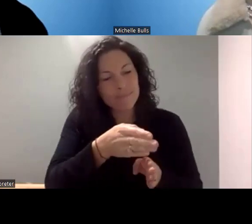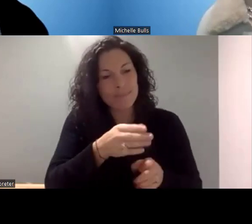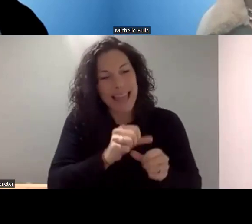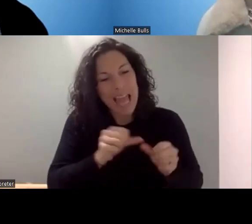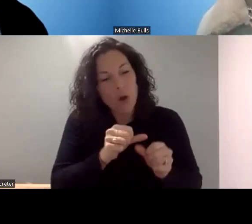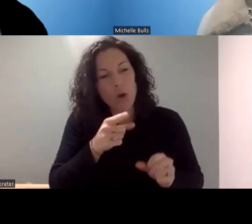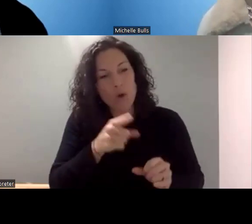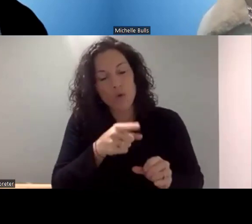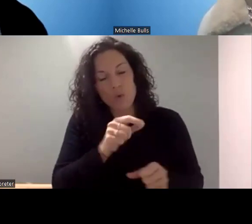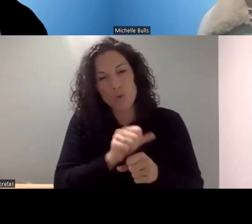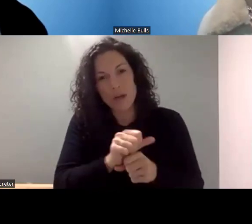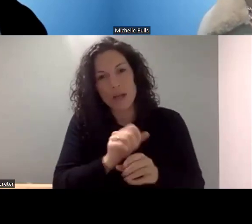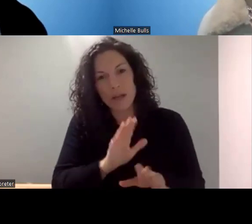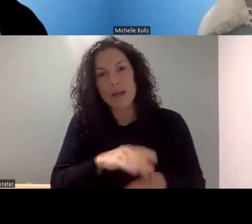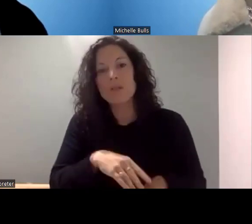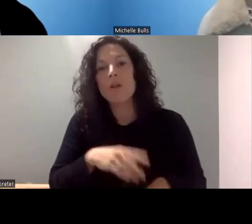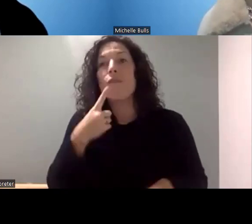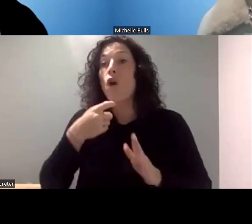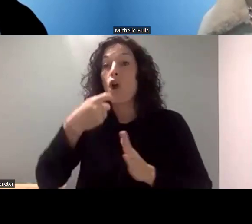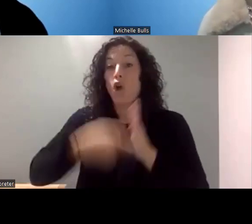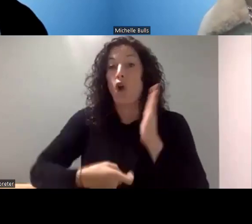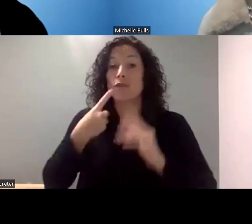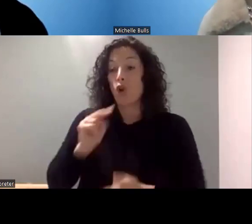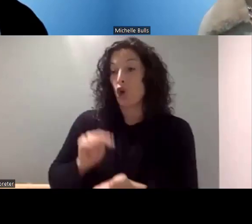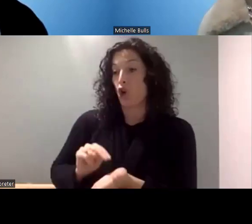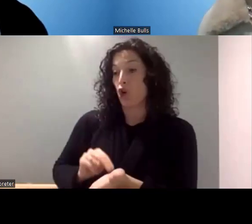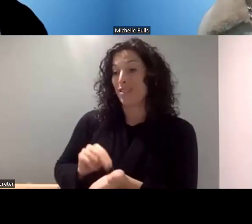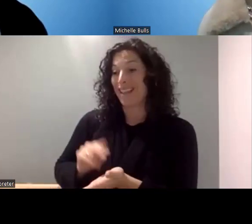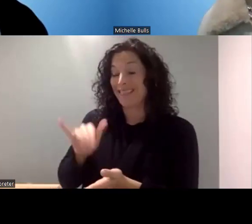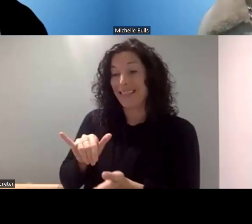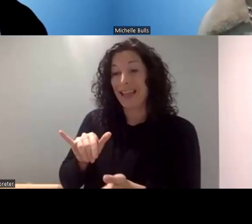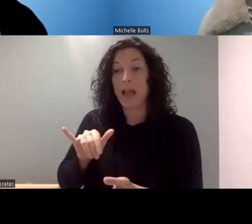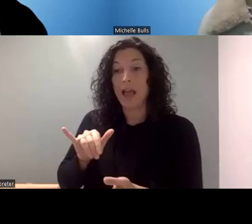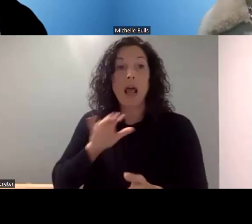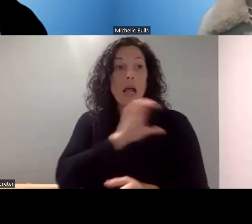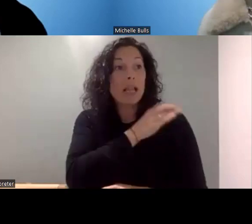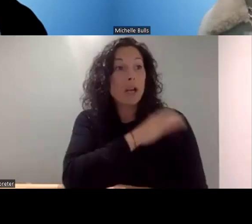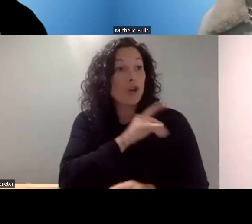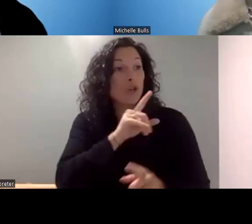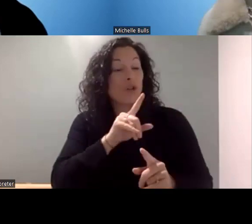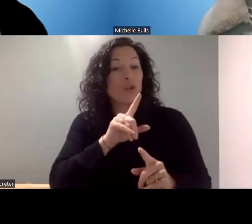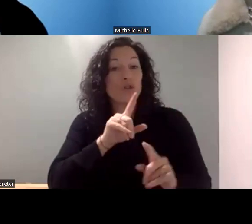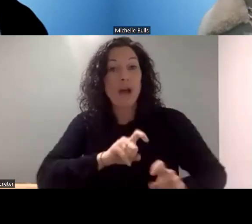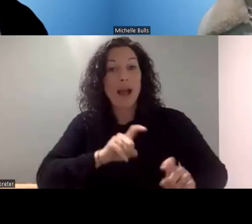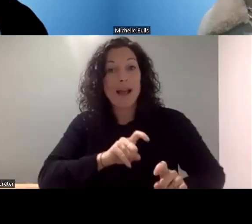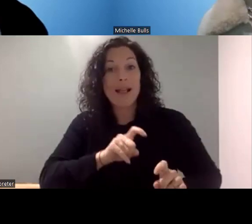So the cost for a nurse, for example, in a clinical trial might not be the same in Sub-Saharan Africa